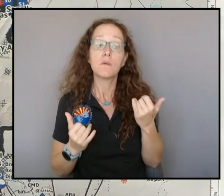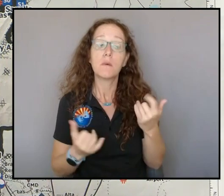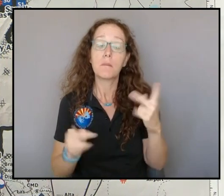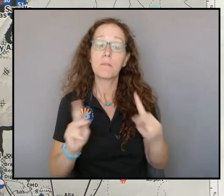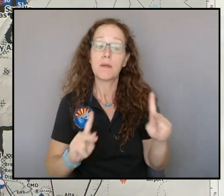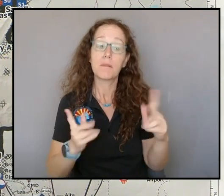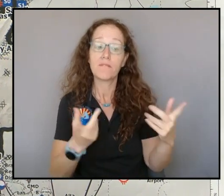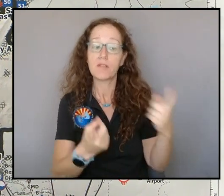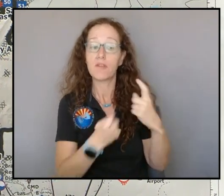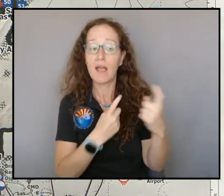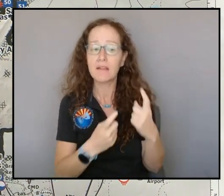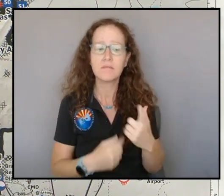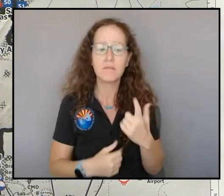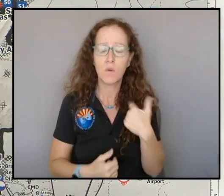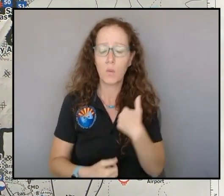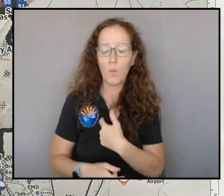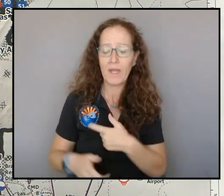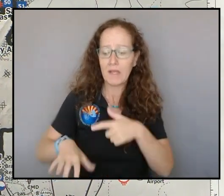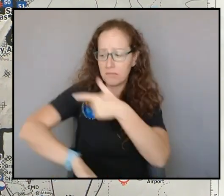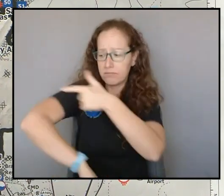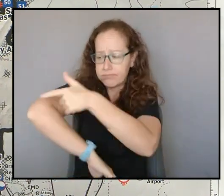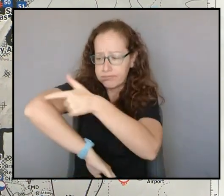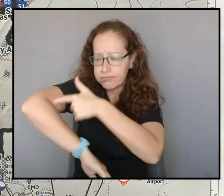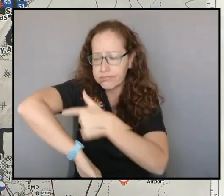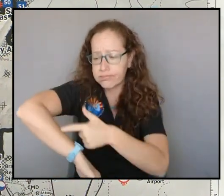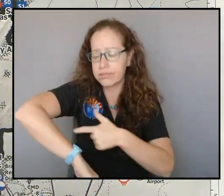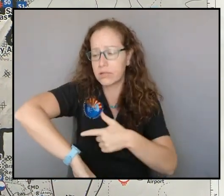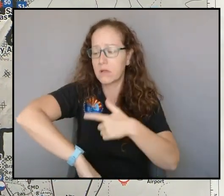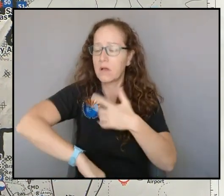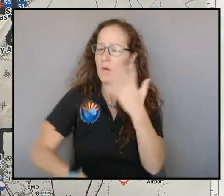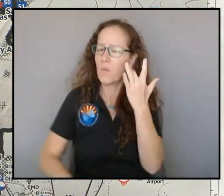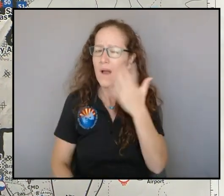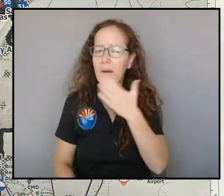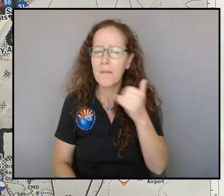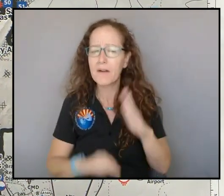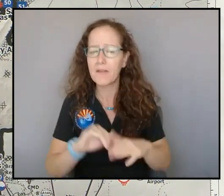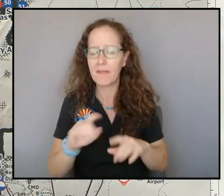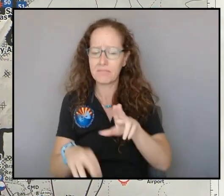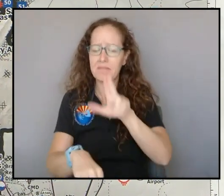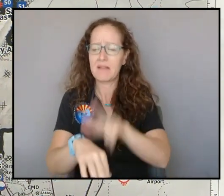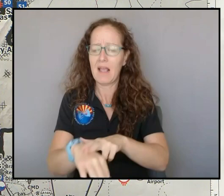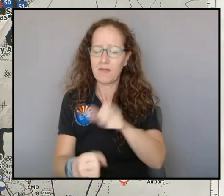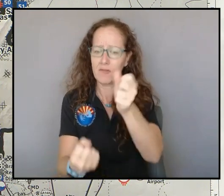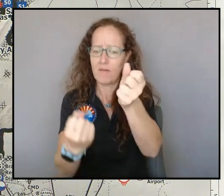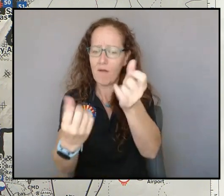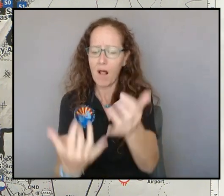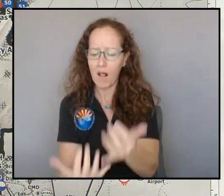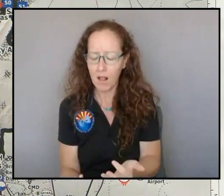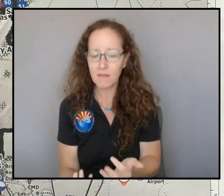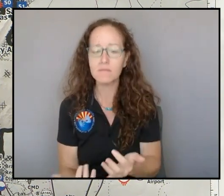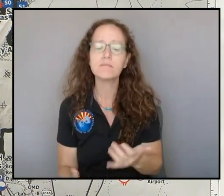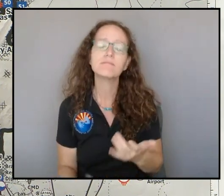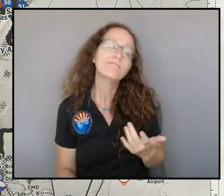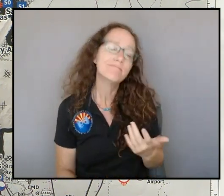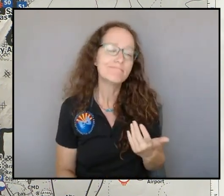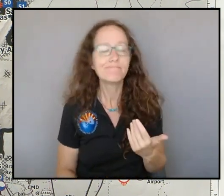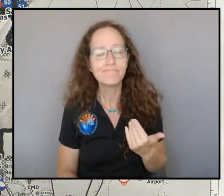better. And so, just a little analogy. I think most people-- and for children :don't play with matches, we don't want that. But